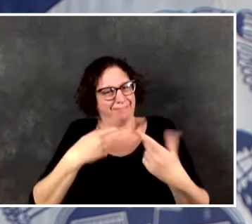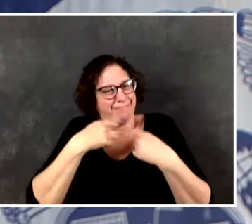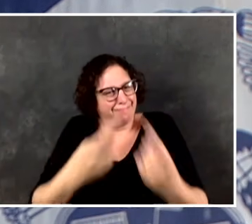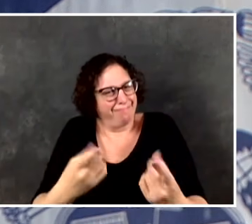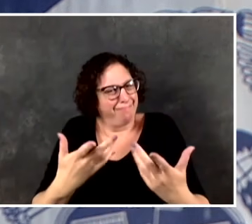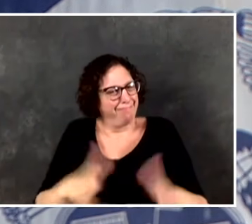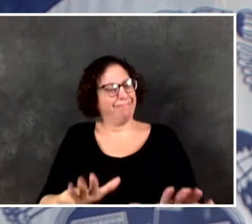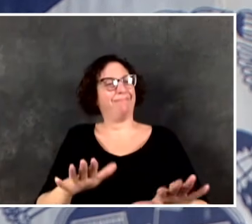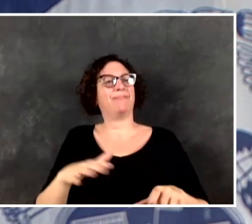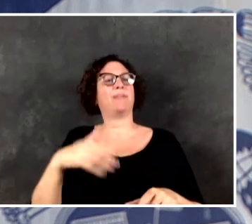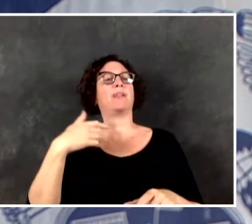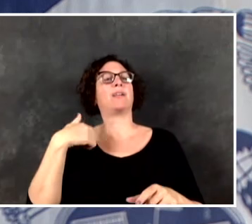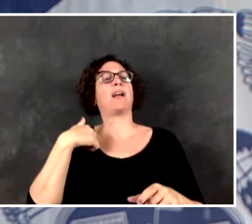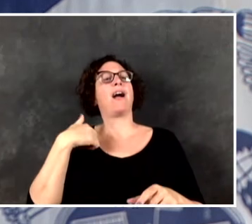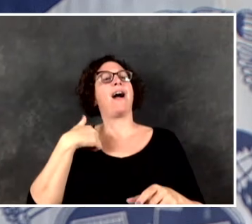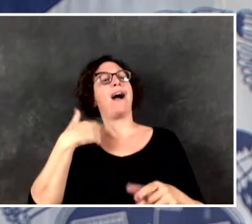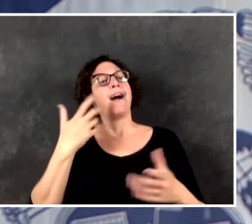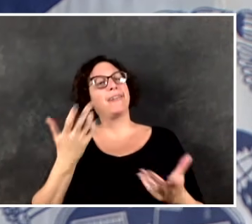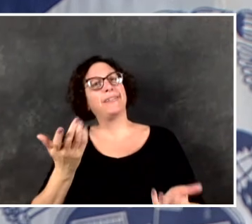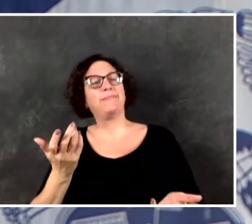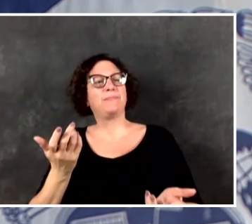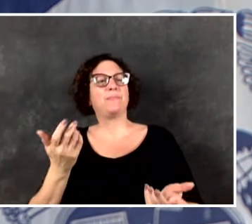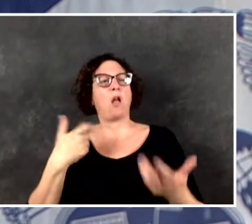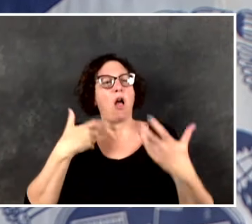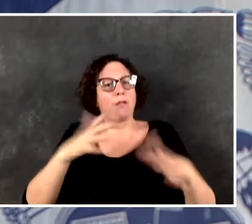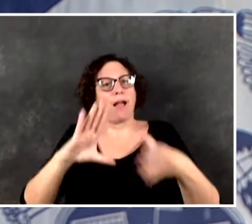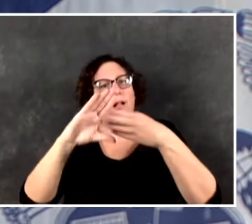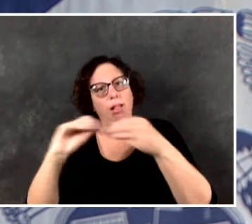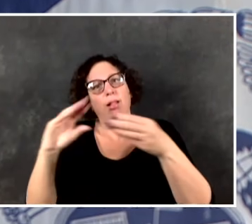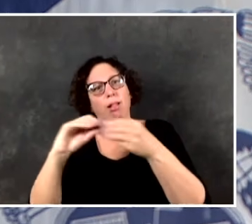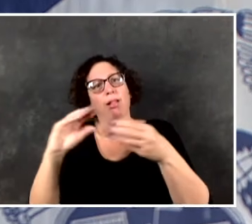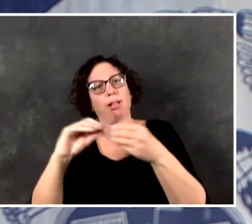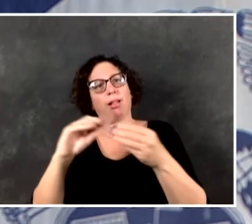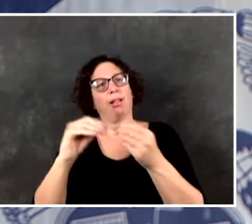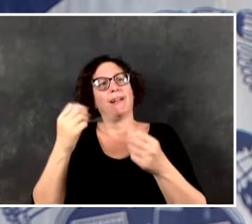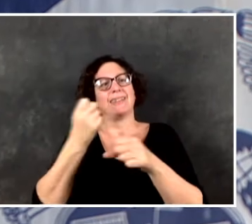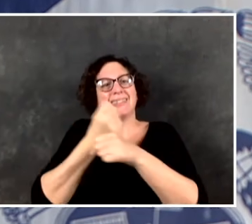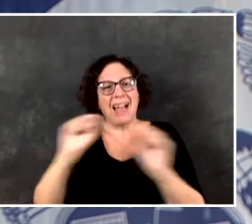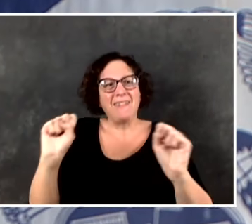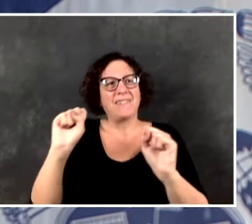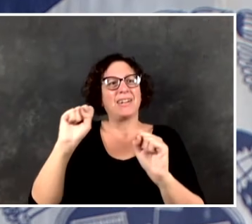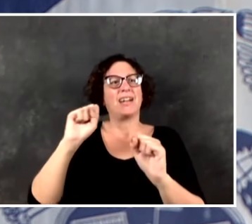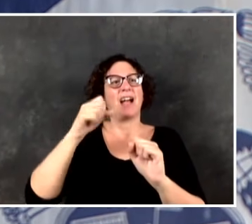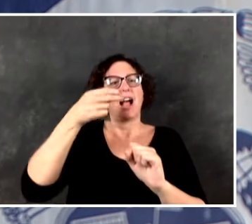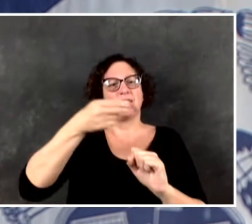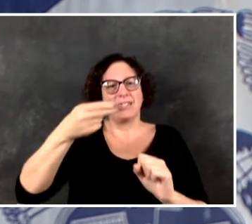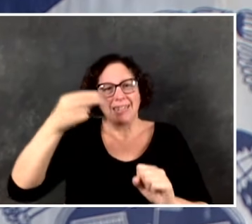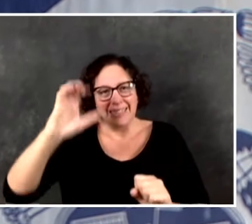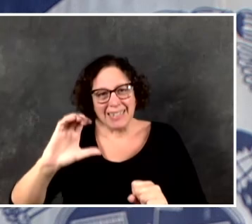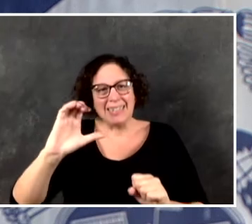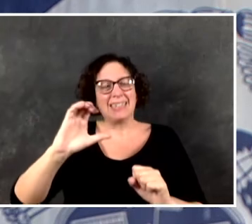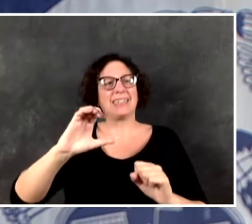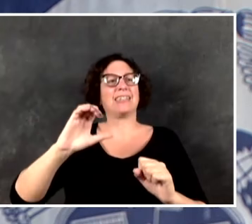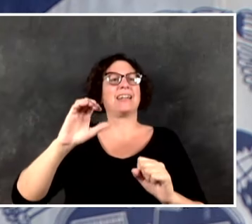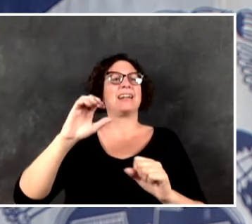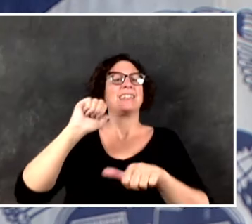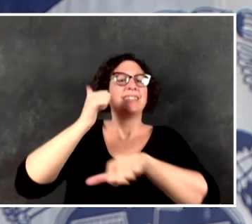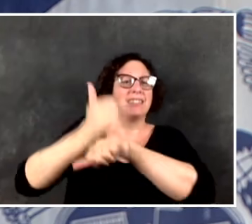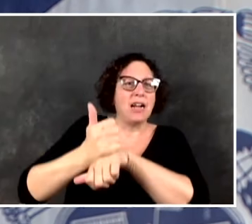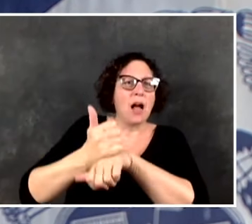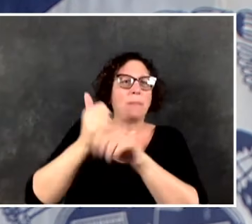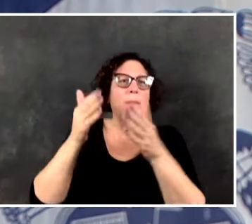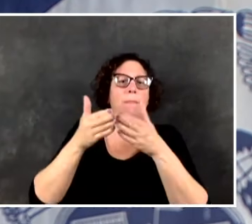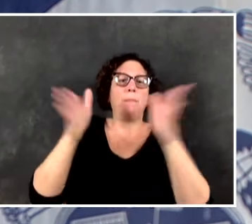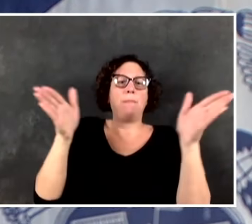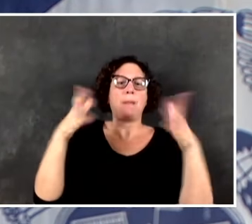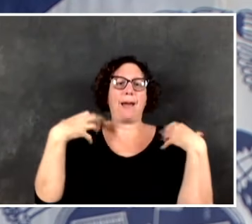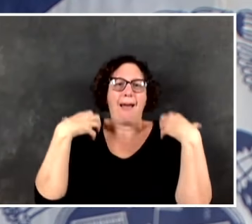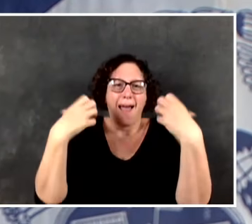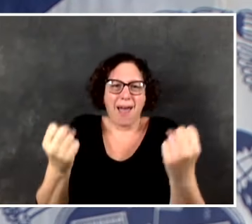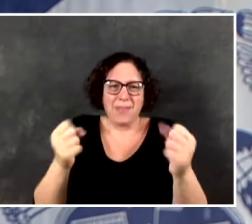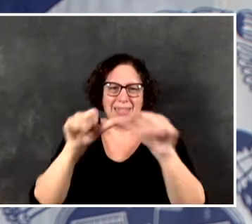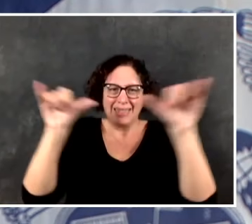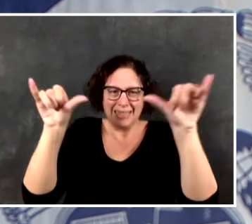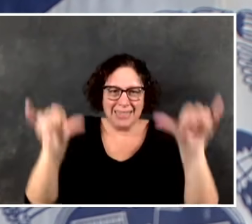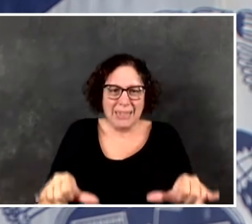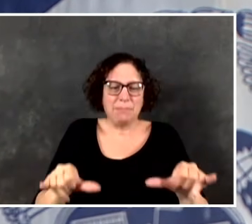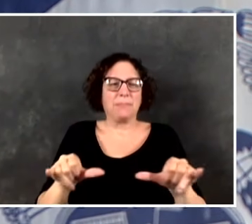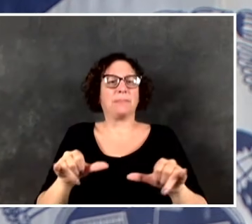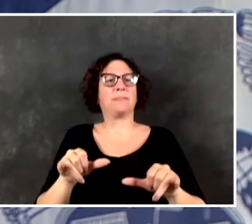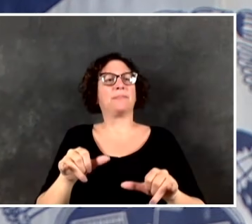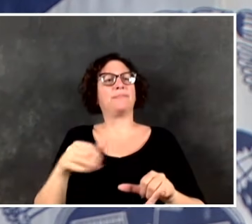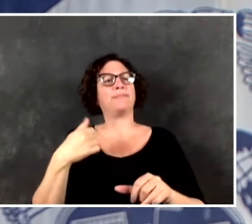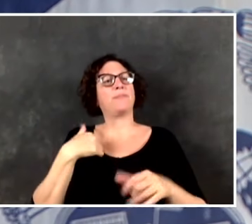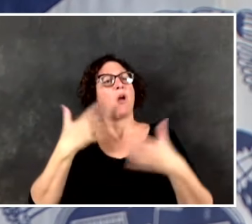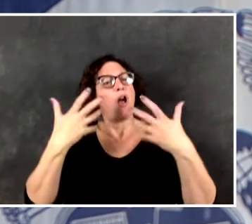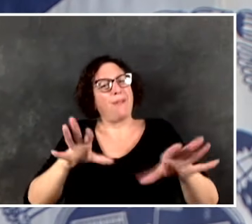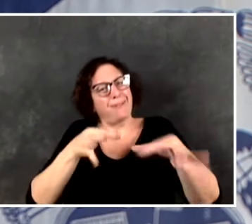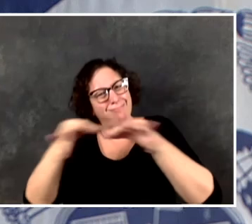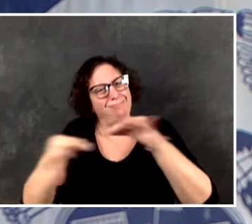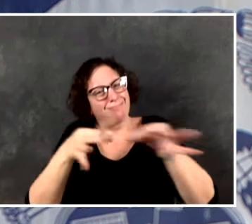PHYSICAL HEALTH